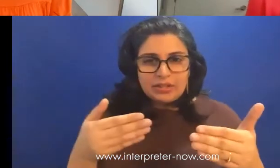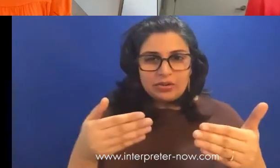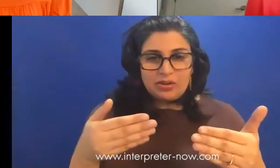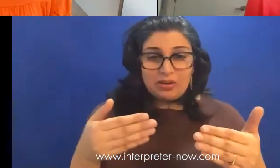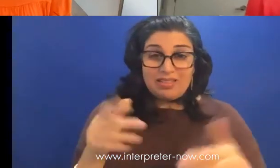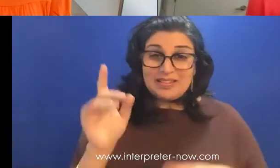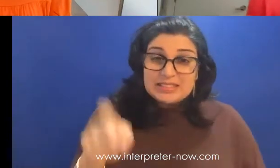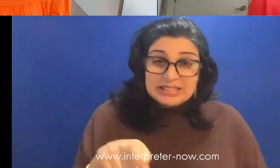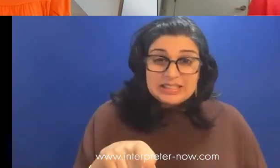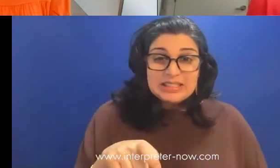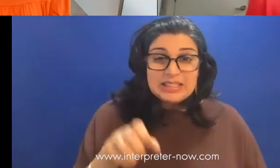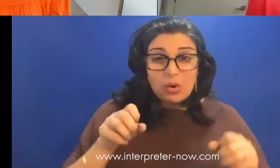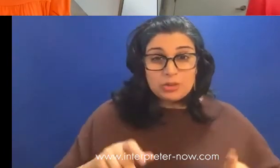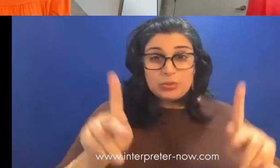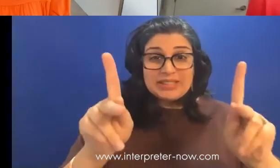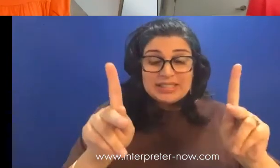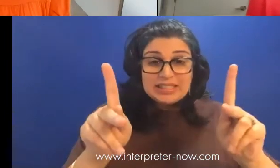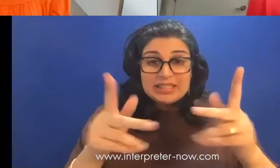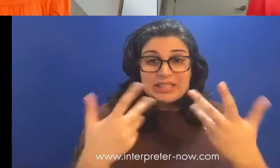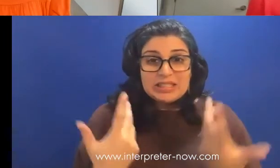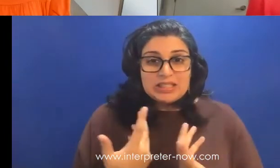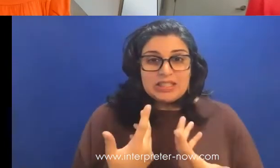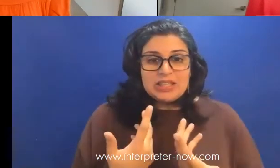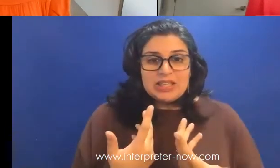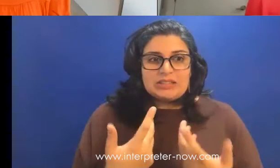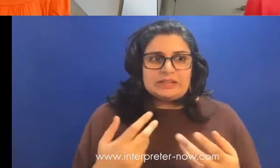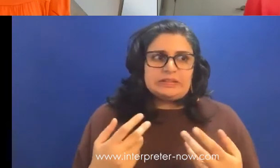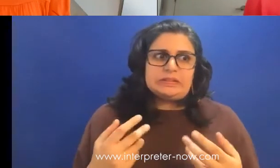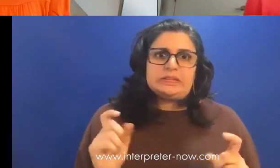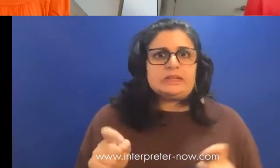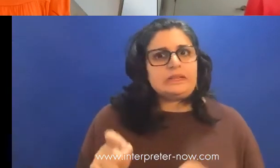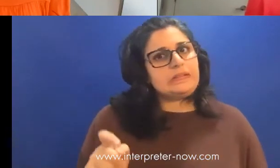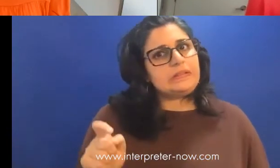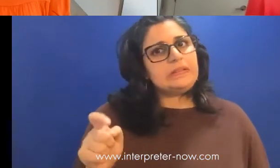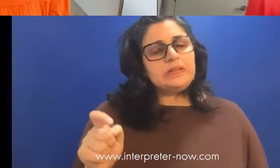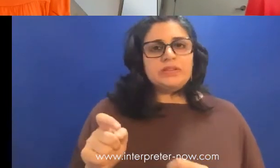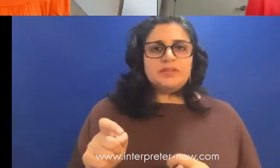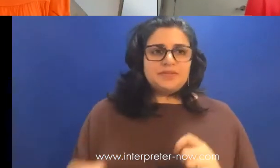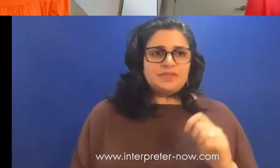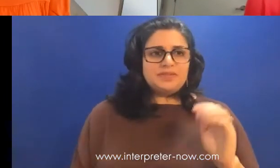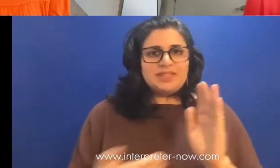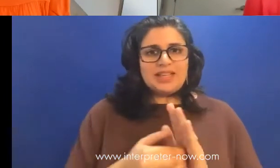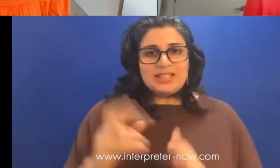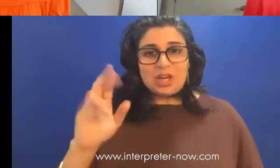There's a huge opportunity and urgency to center anti-racism in both corporate diversity,